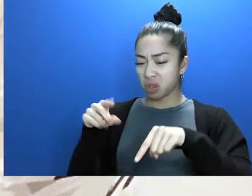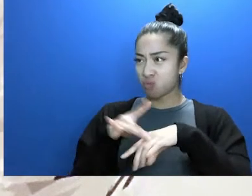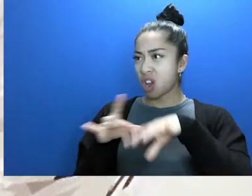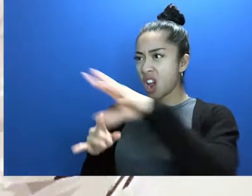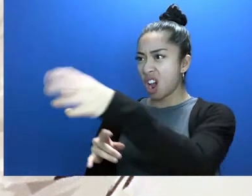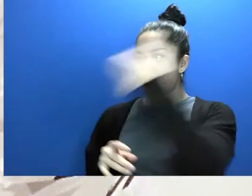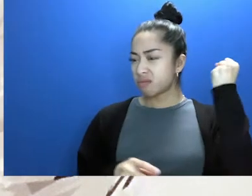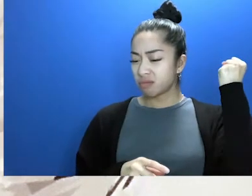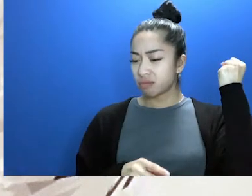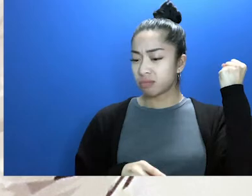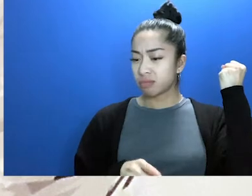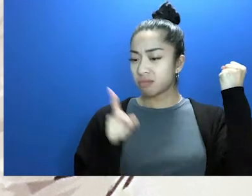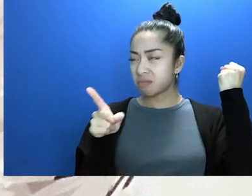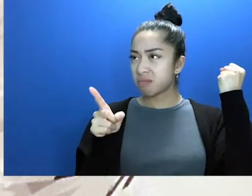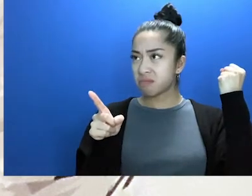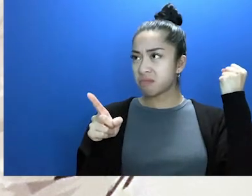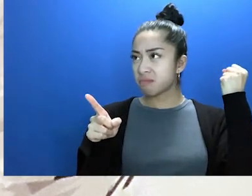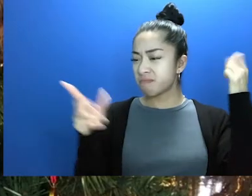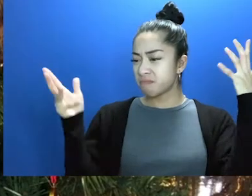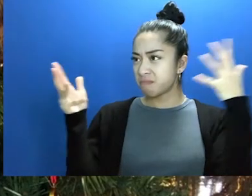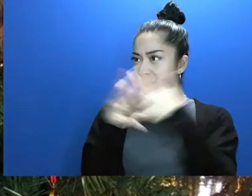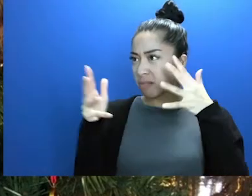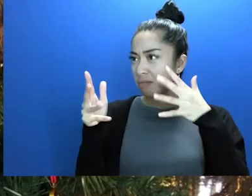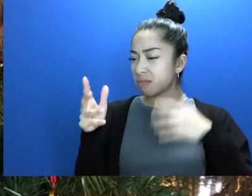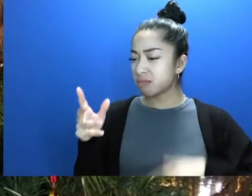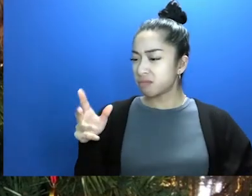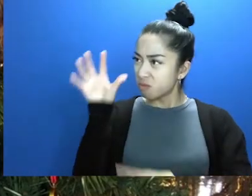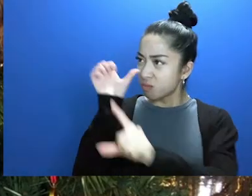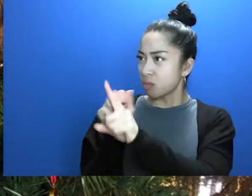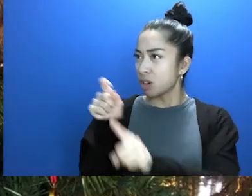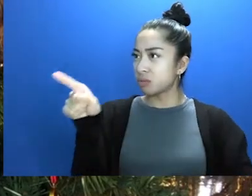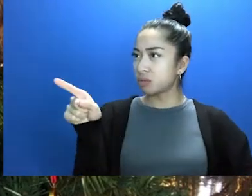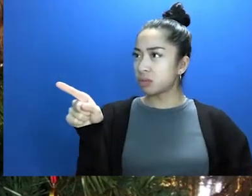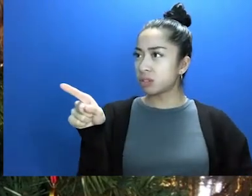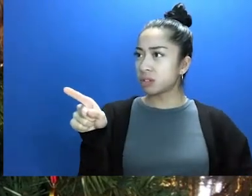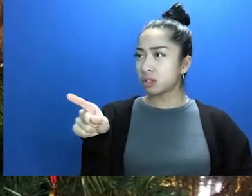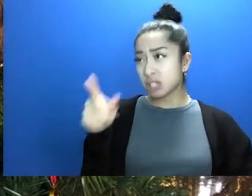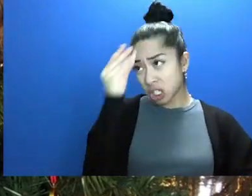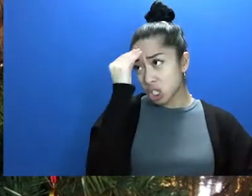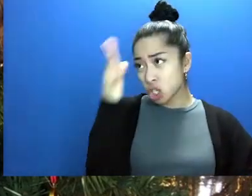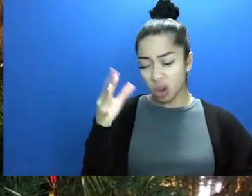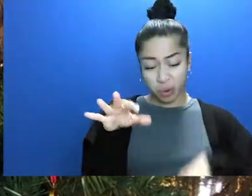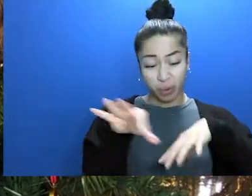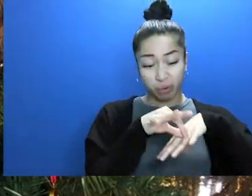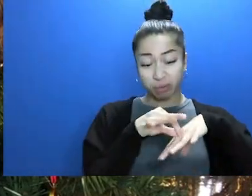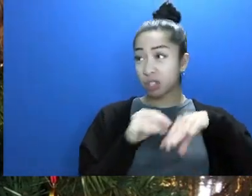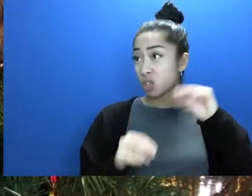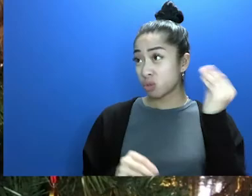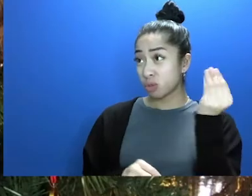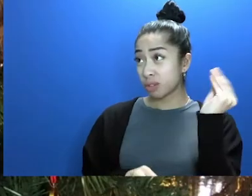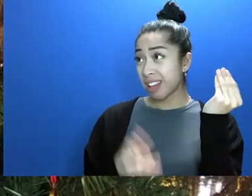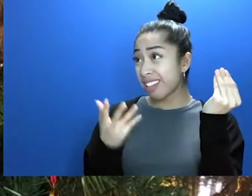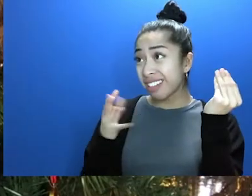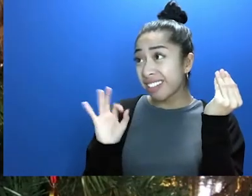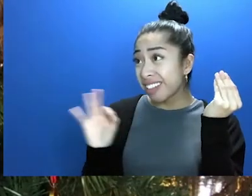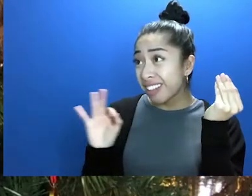busted cat burglar i must say one thing you're not just stealing jewelry but breaking the hearts of